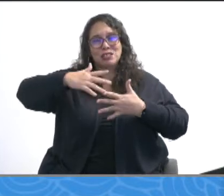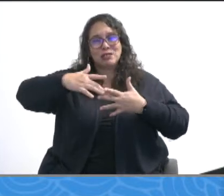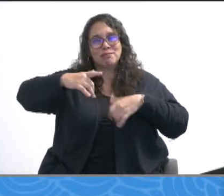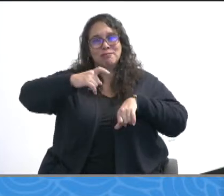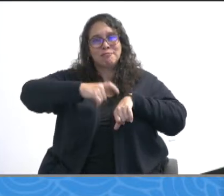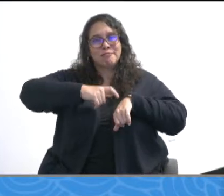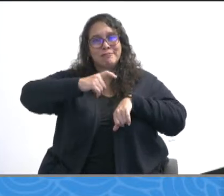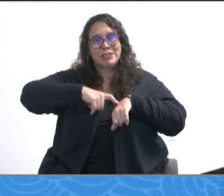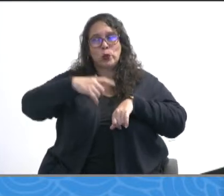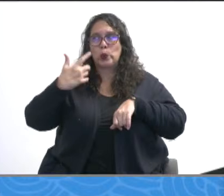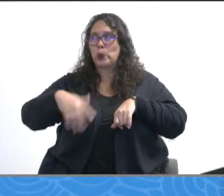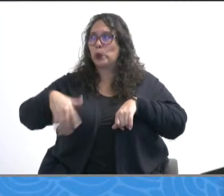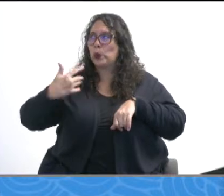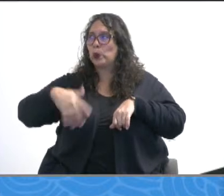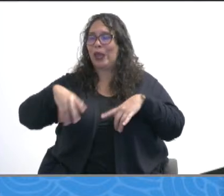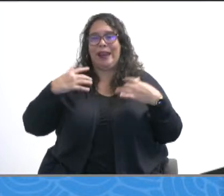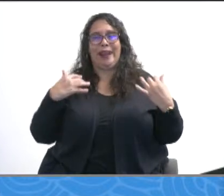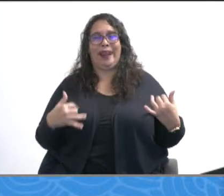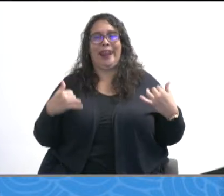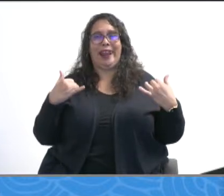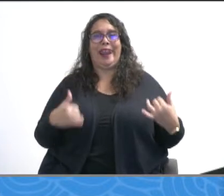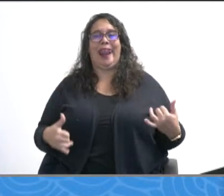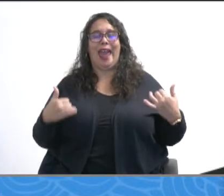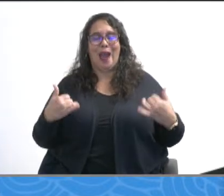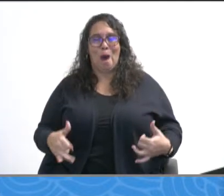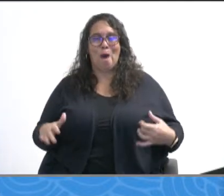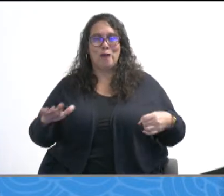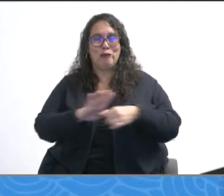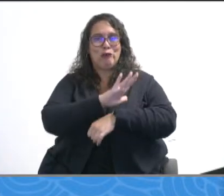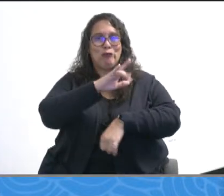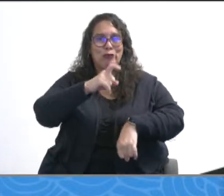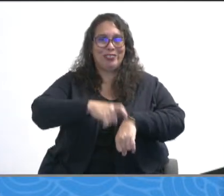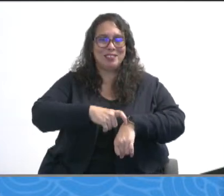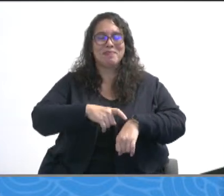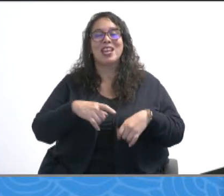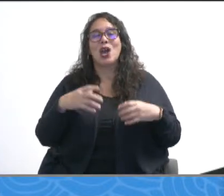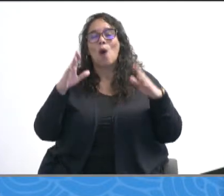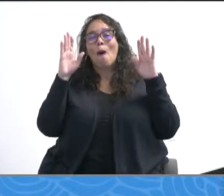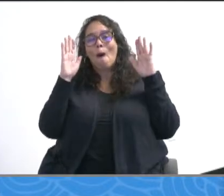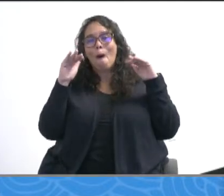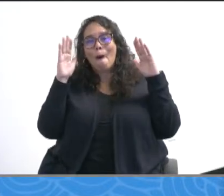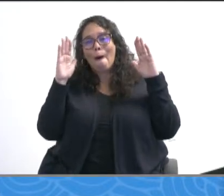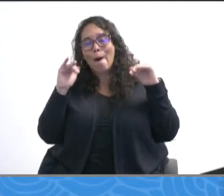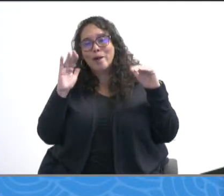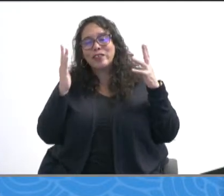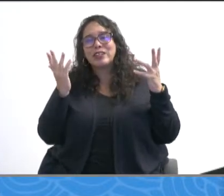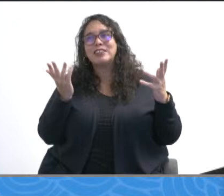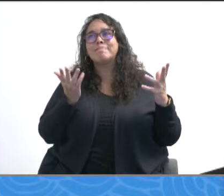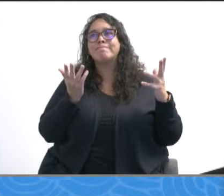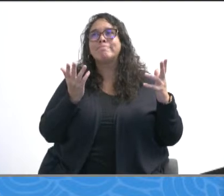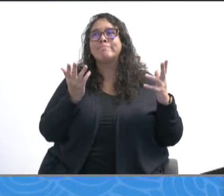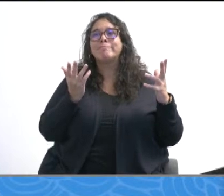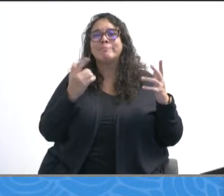We are in full fledged budget engagement season, and we are hopeful that you received,